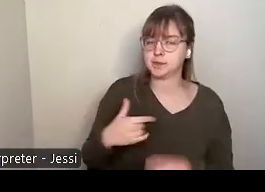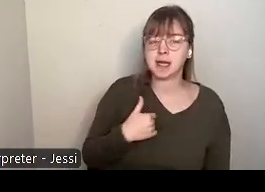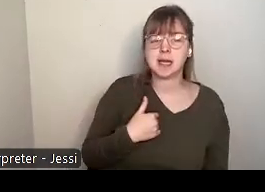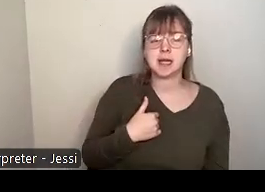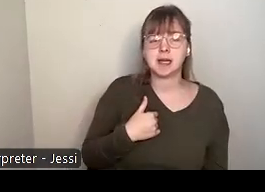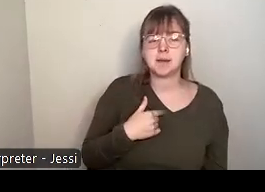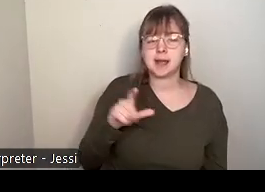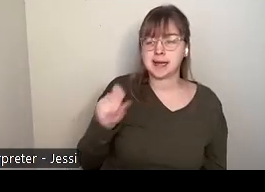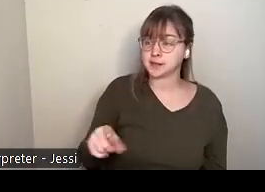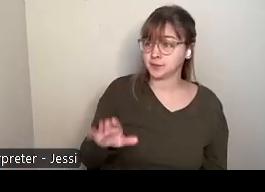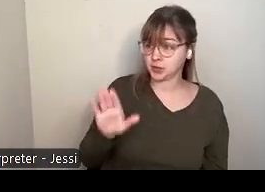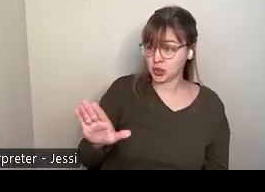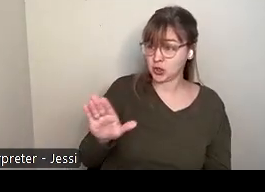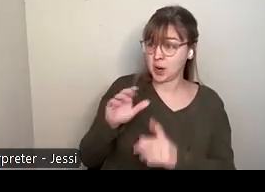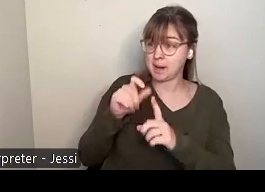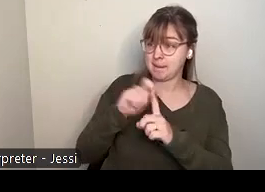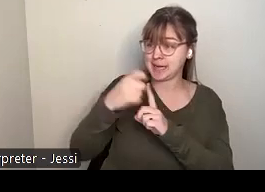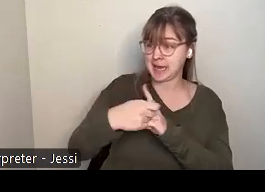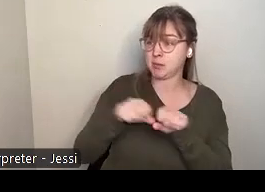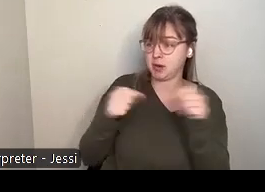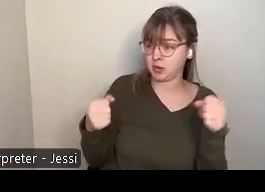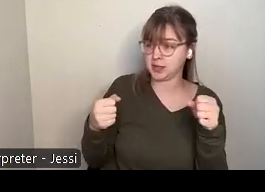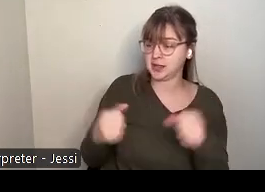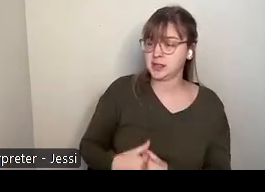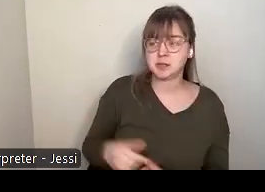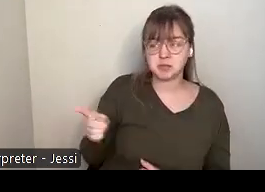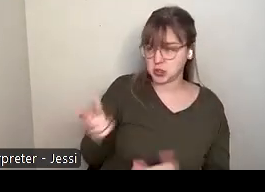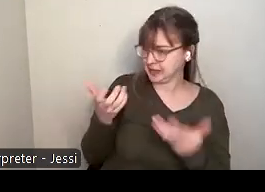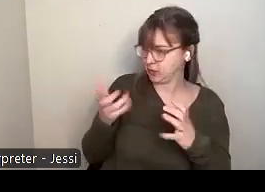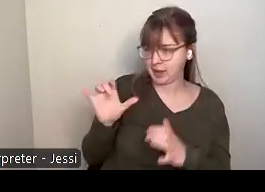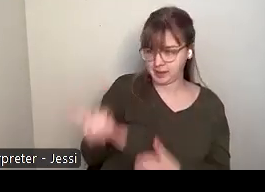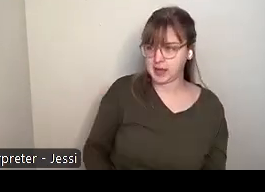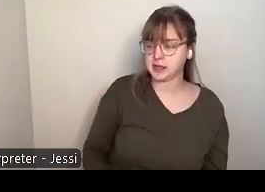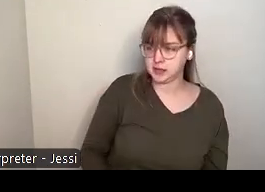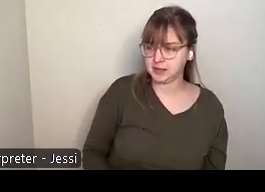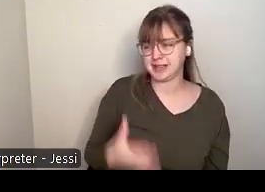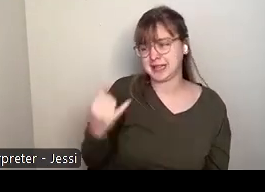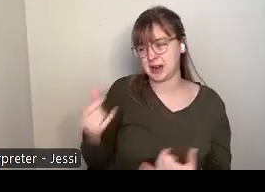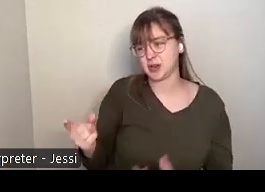your banana broke you you really didn't want it to break and you're really sad about this